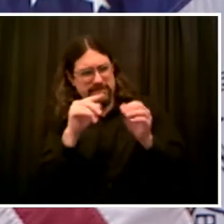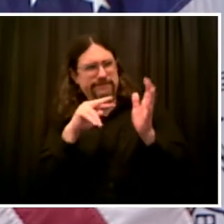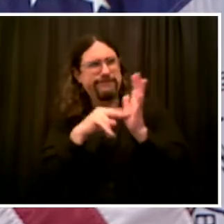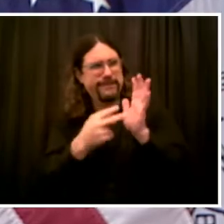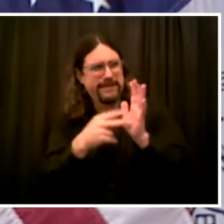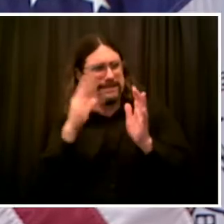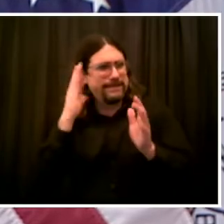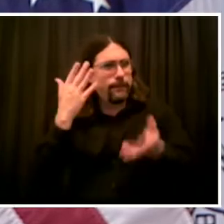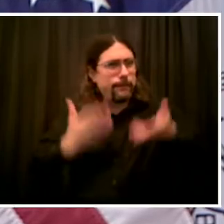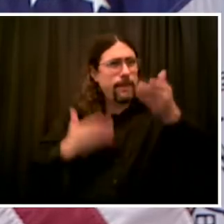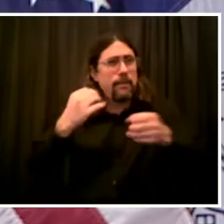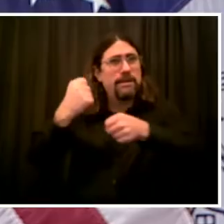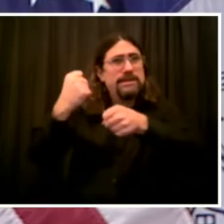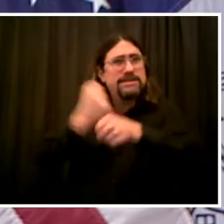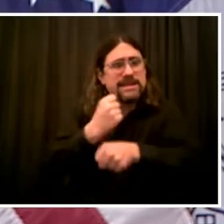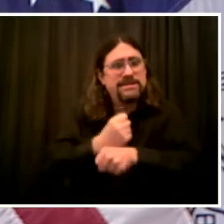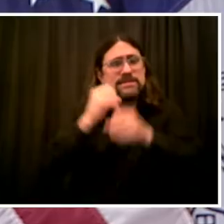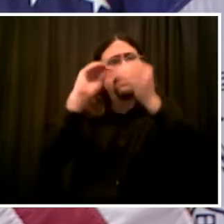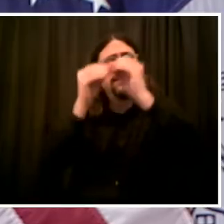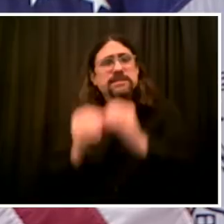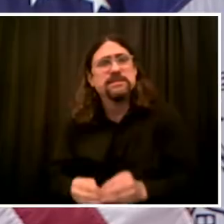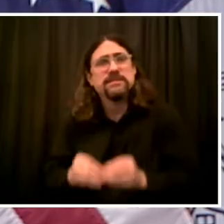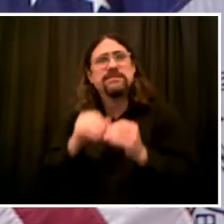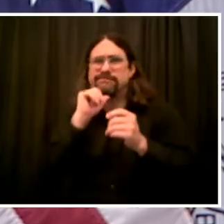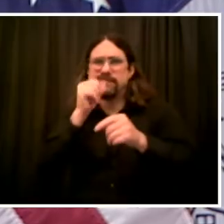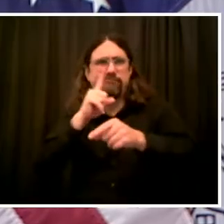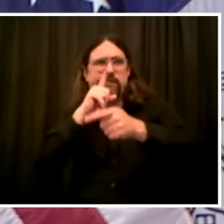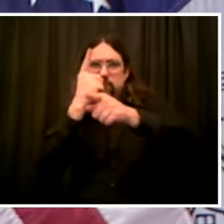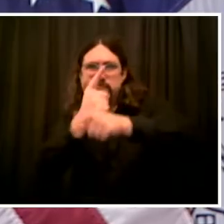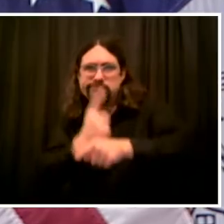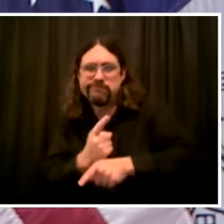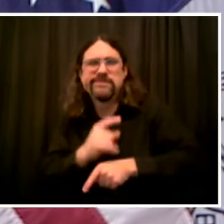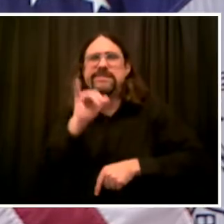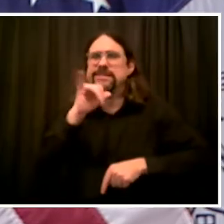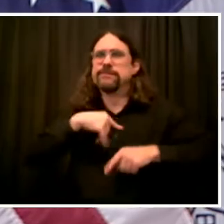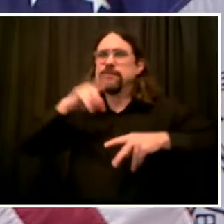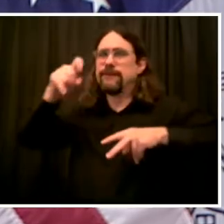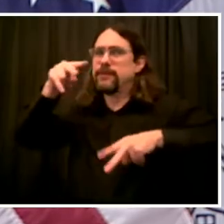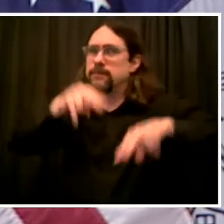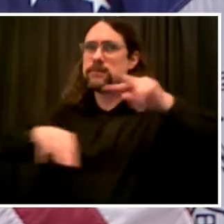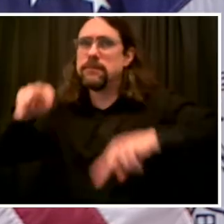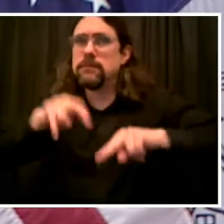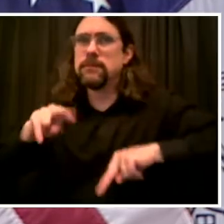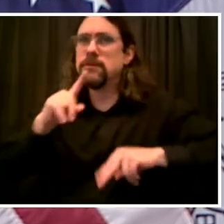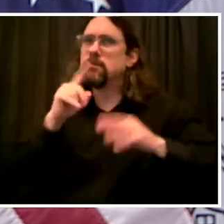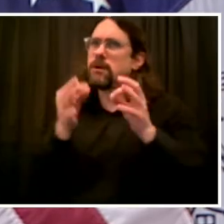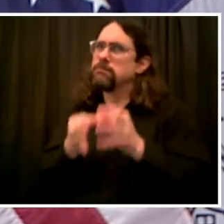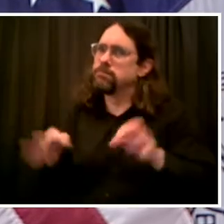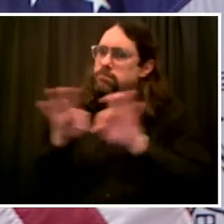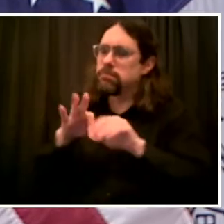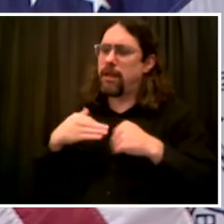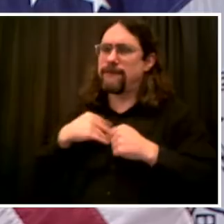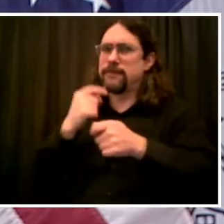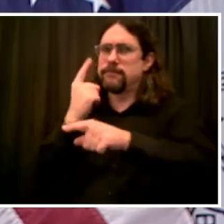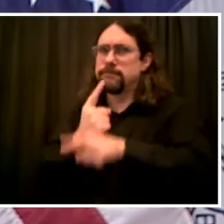SUGGTSES MAJOR IMPROVEMENT AND A LOT WE CAN WORK WITH IN A VERY IMPERFECT RWOLD. COMMISSIONER BANKS, PICK IT UP